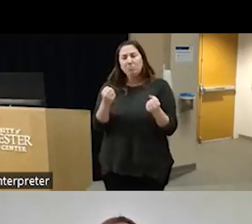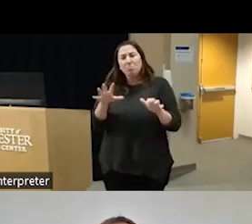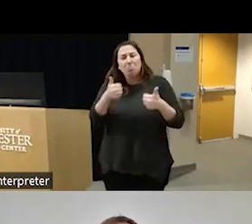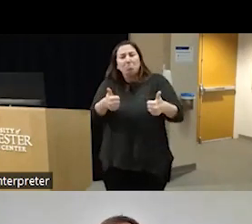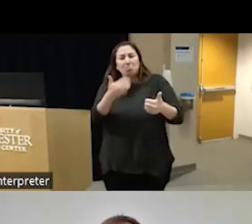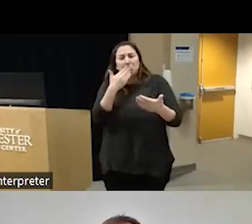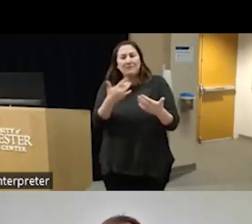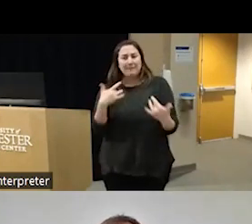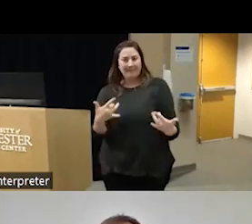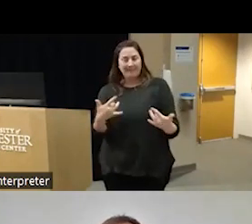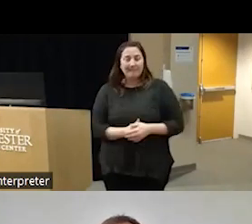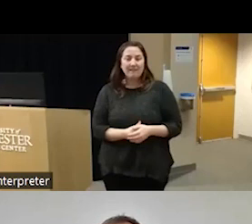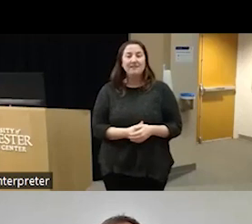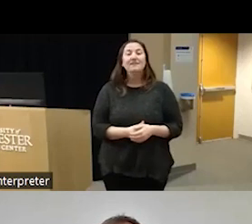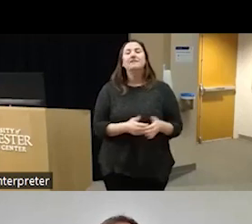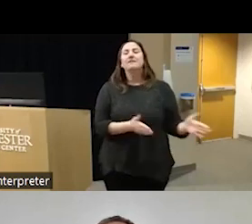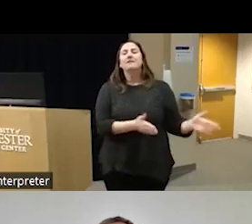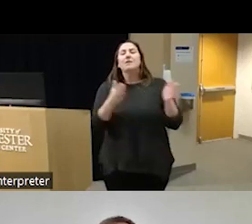let's fast forward this by 10 Years. Everybody gets